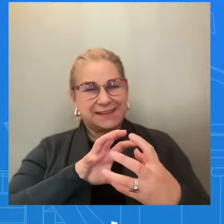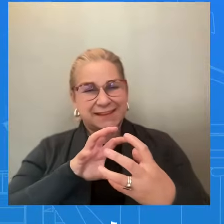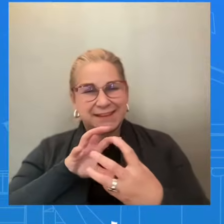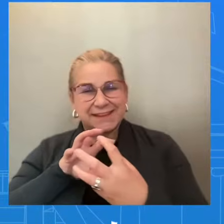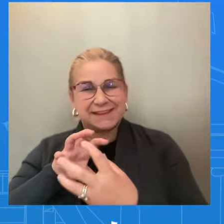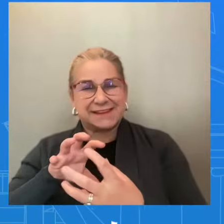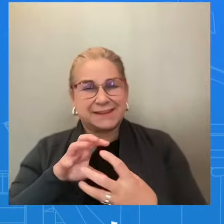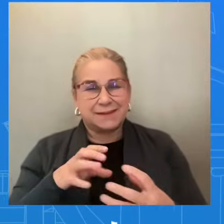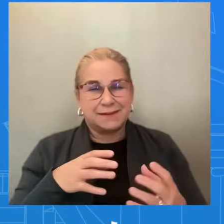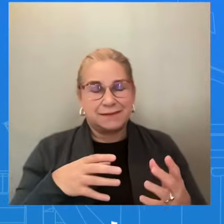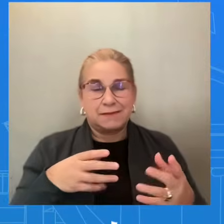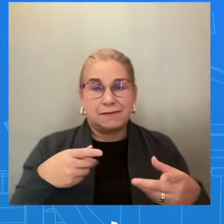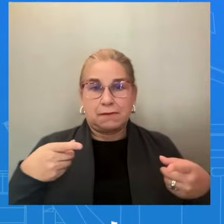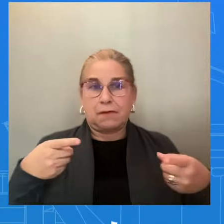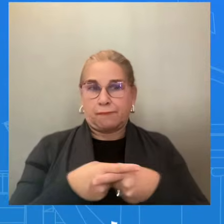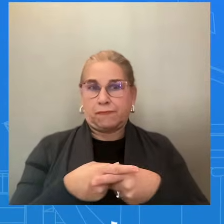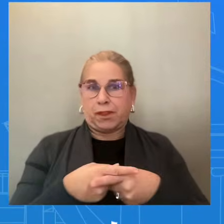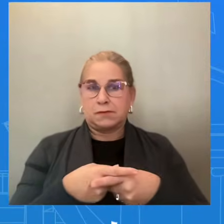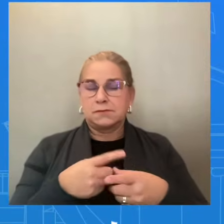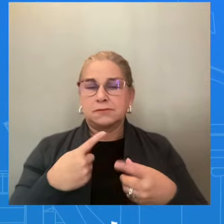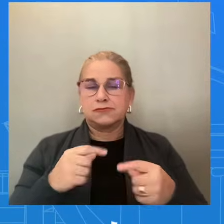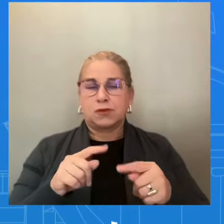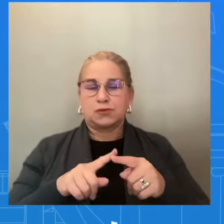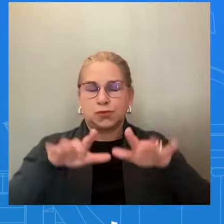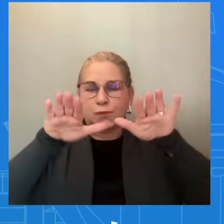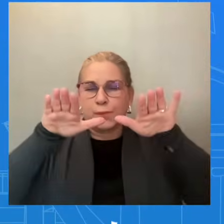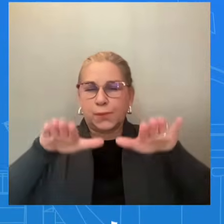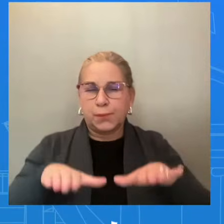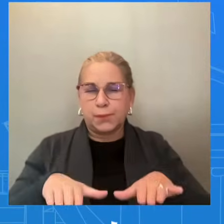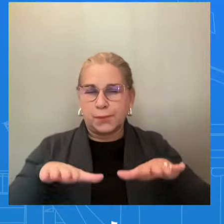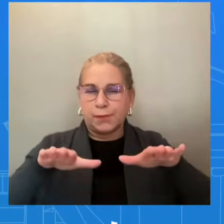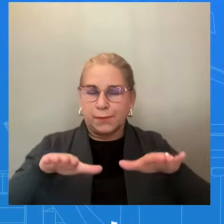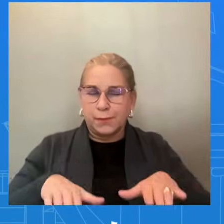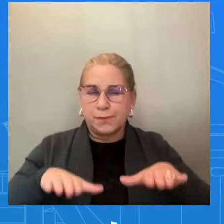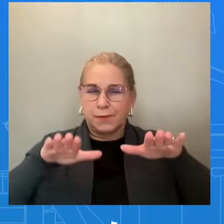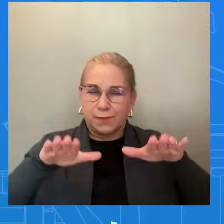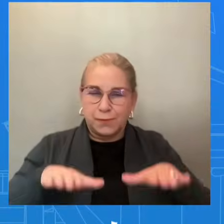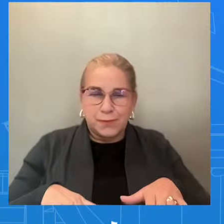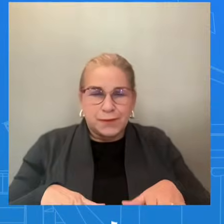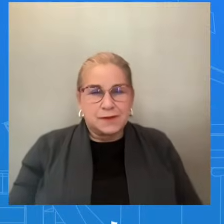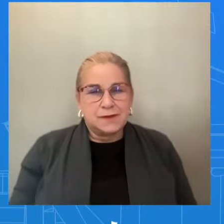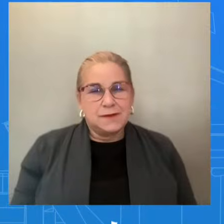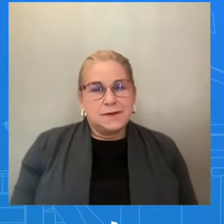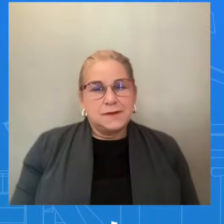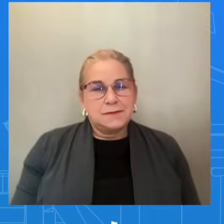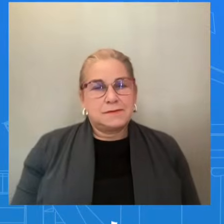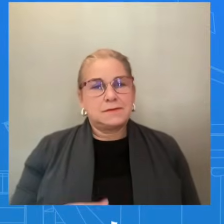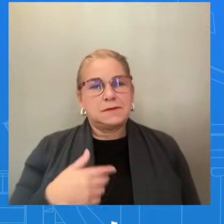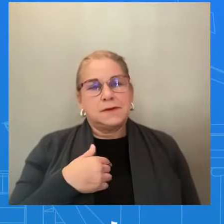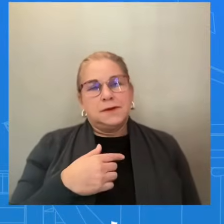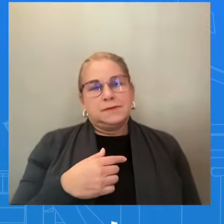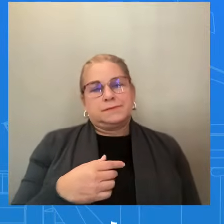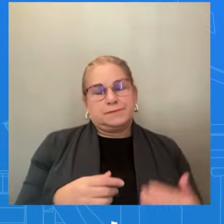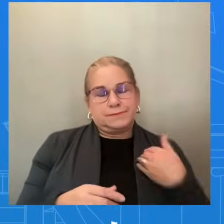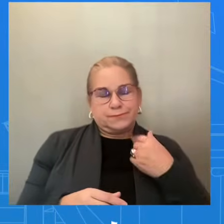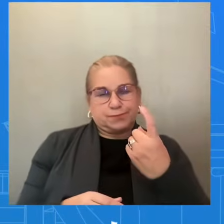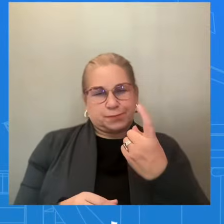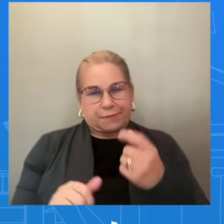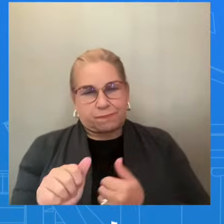The Press: And a follow-up and then I have one more. Because their report is that Net- -- North Korea is sending soldiers to fight with Russia in Kor- --